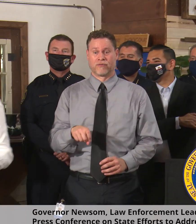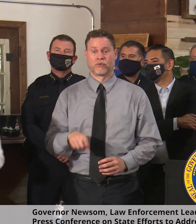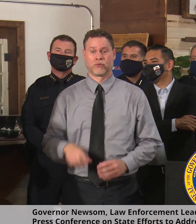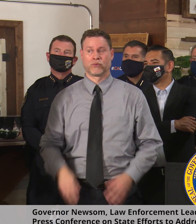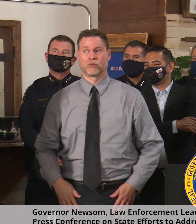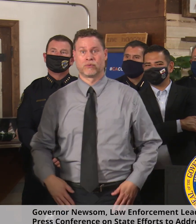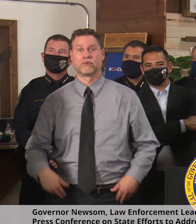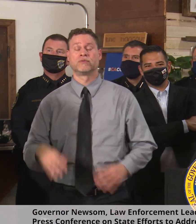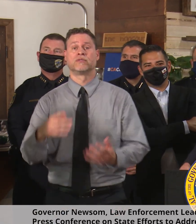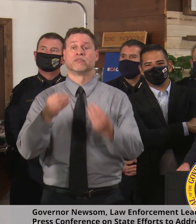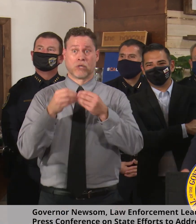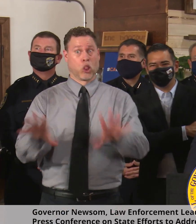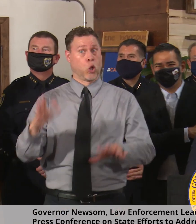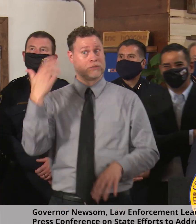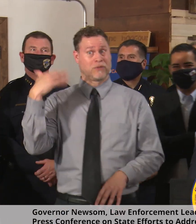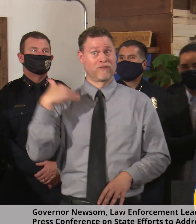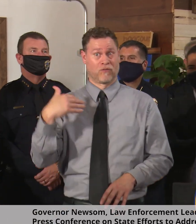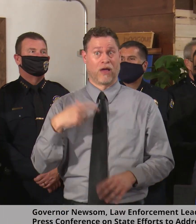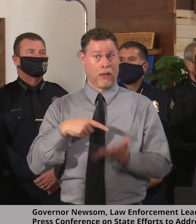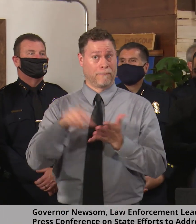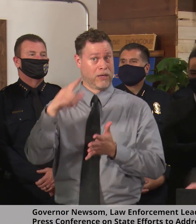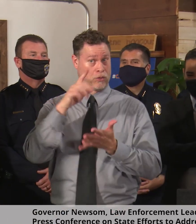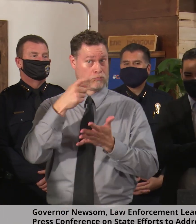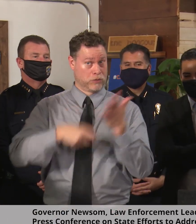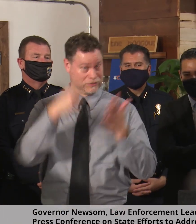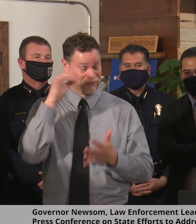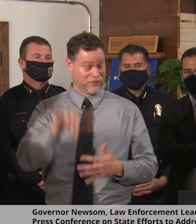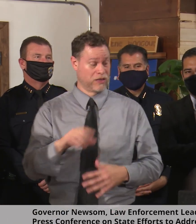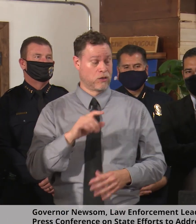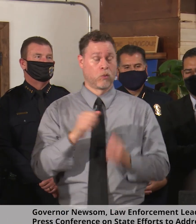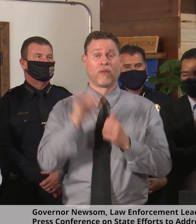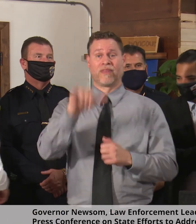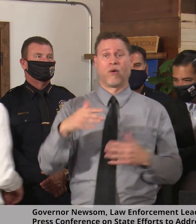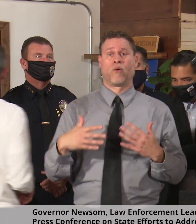that's been lost before and I paid real price for that with that. We're happy now to answer any